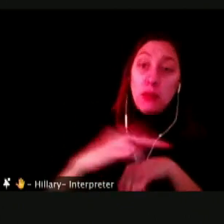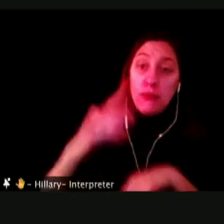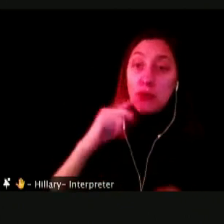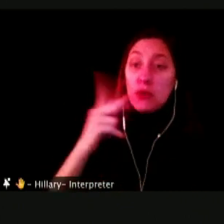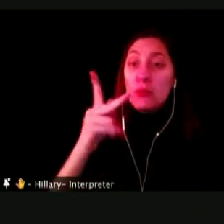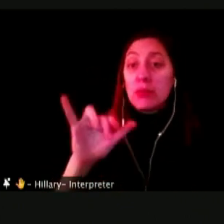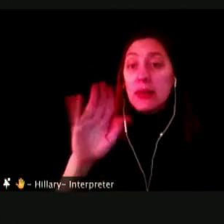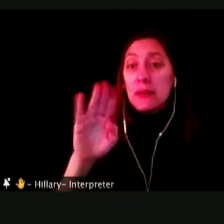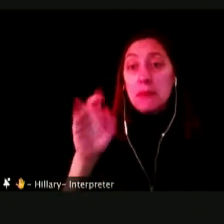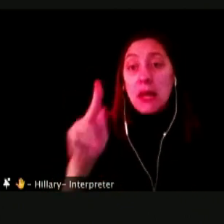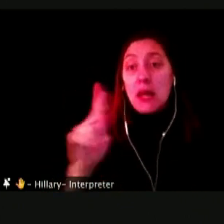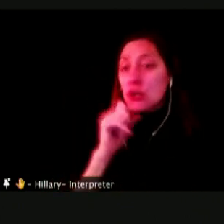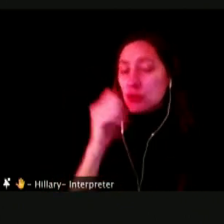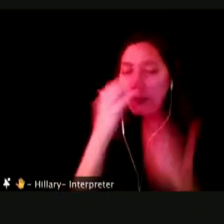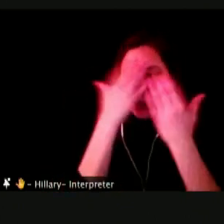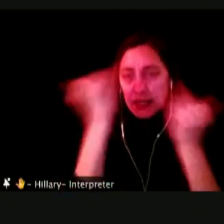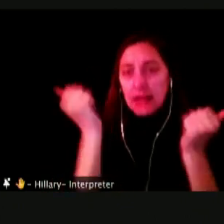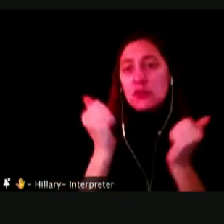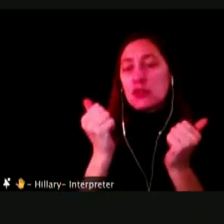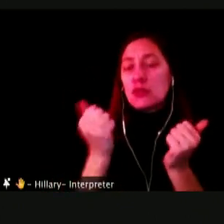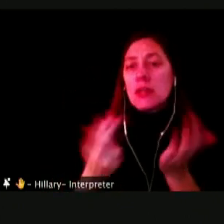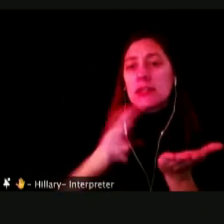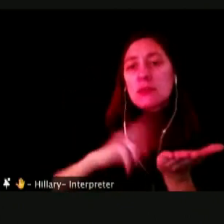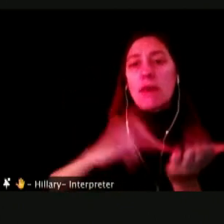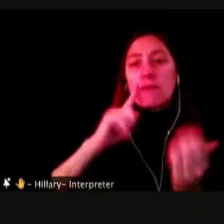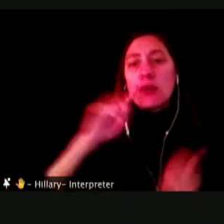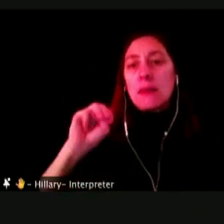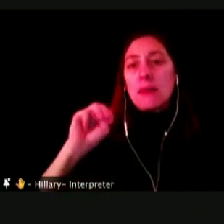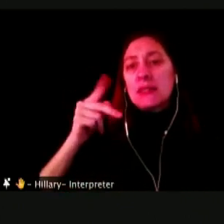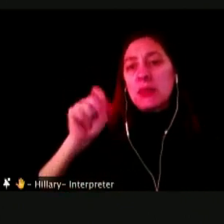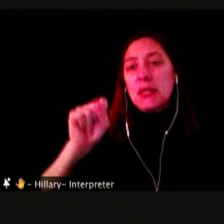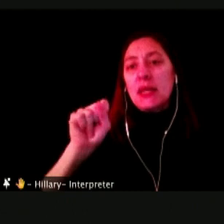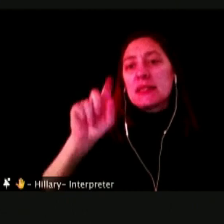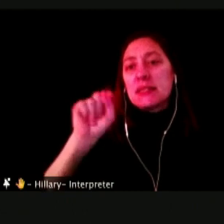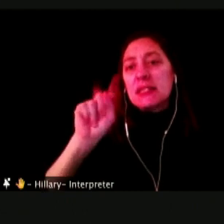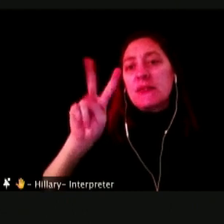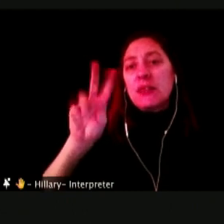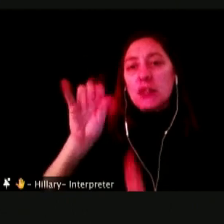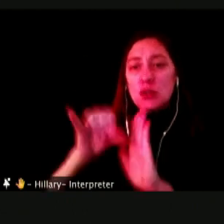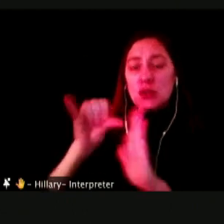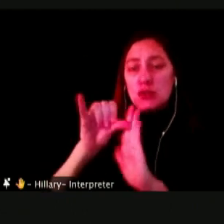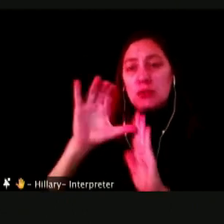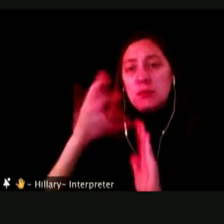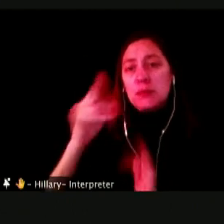DON'T FORGET TO SUBSCRIBE TO OUR MCPS T.V. YOUTUBE CHANNEL AND FOLLOW US ON TWITTER FOR